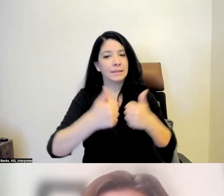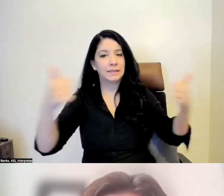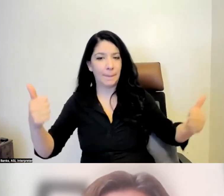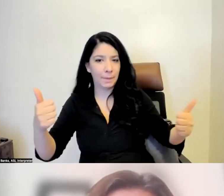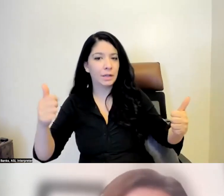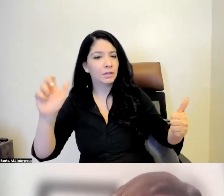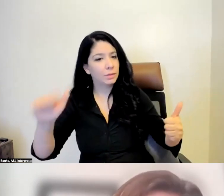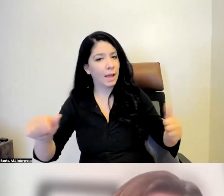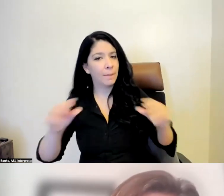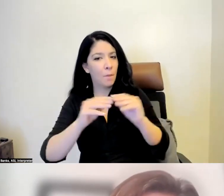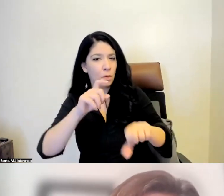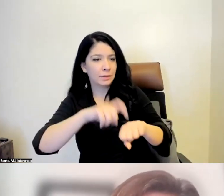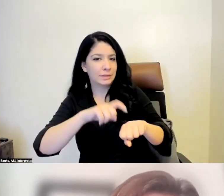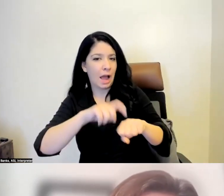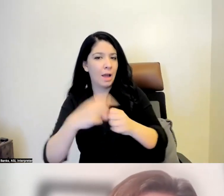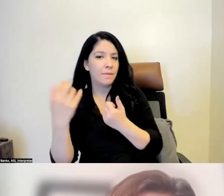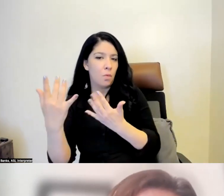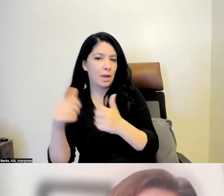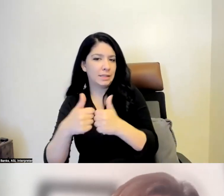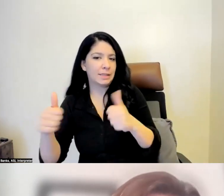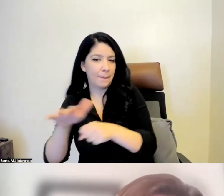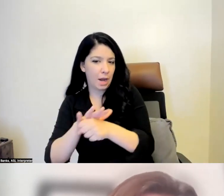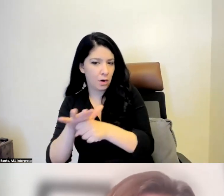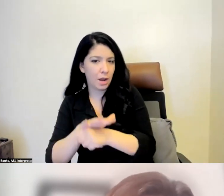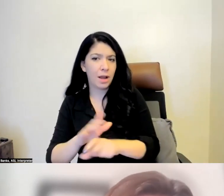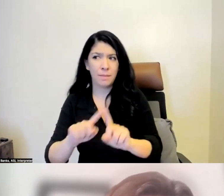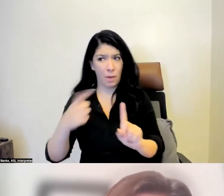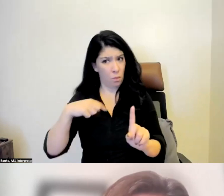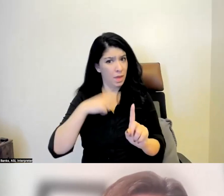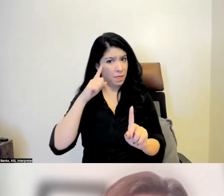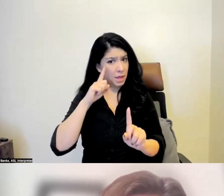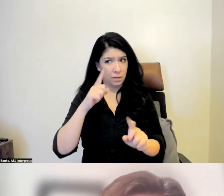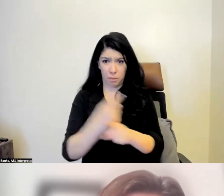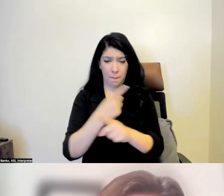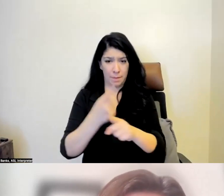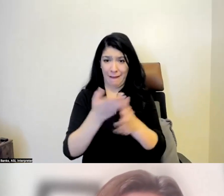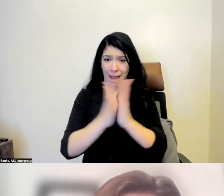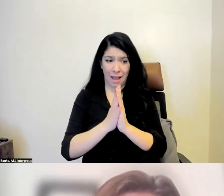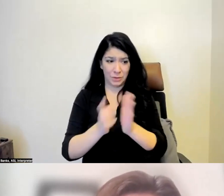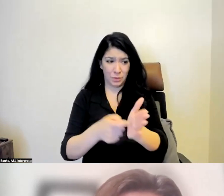Waiting in a separate space. But, yes, we think it's feasible and appropriate to require masks